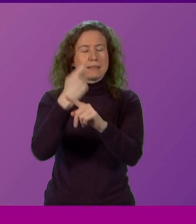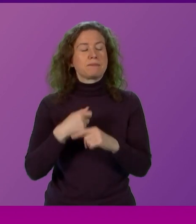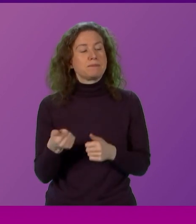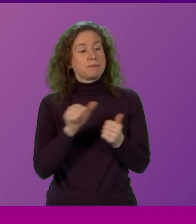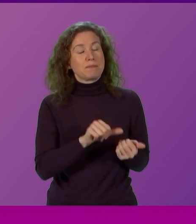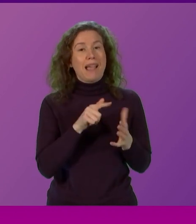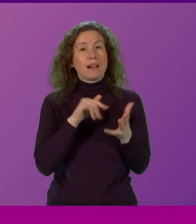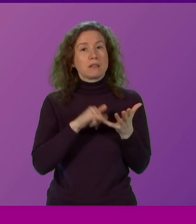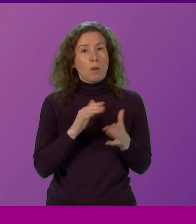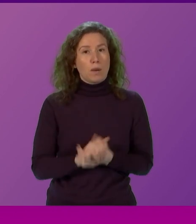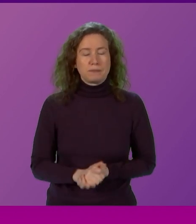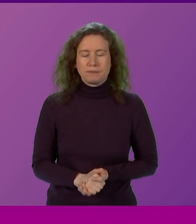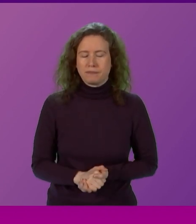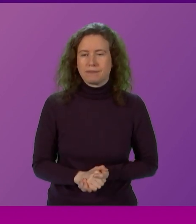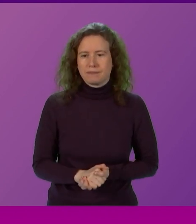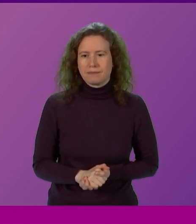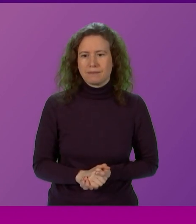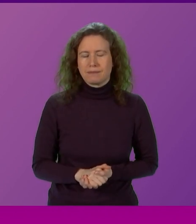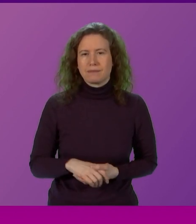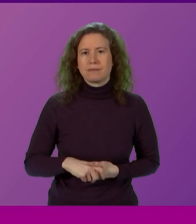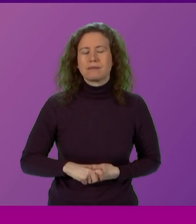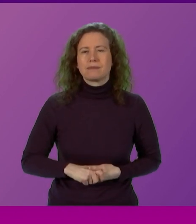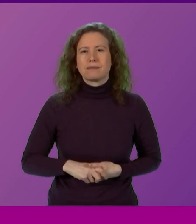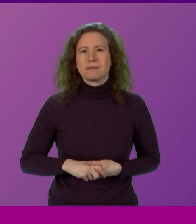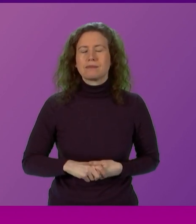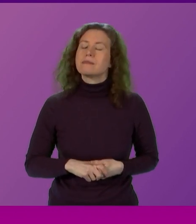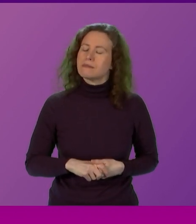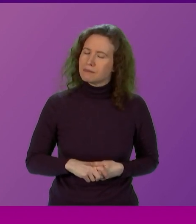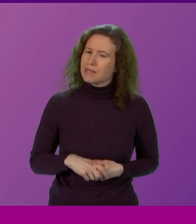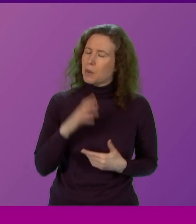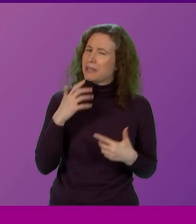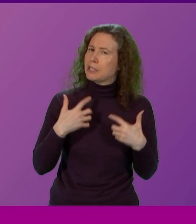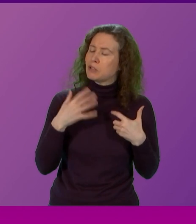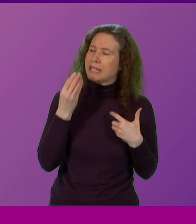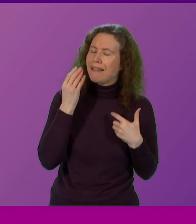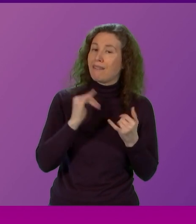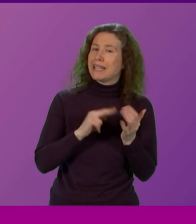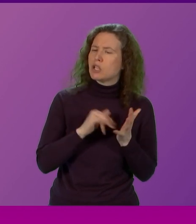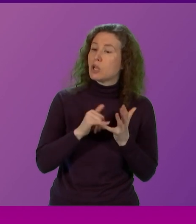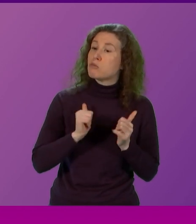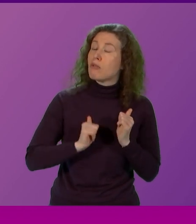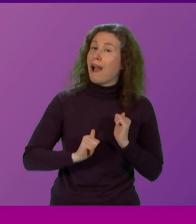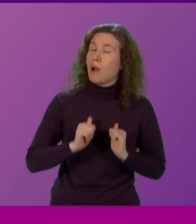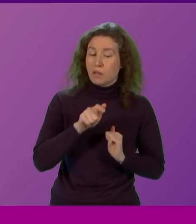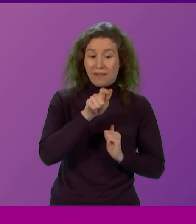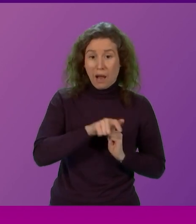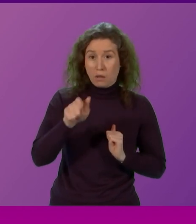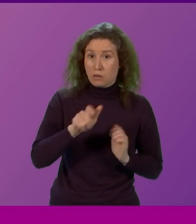It will be interesting to hear whether Nicola Sturgeon is proud of the candidates, over the past couple of weeks, trashing her record in Government.